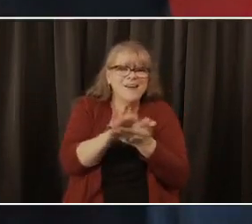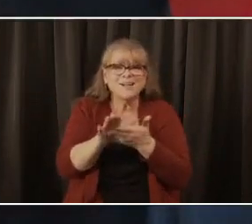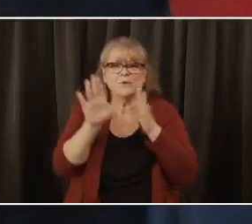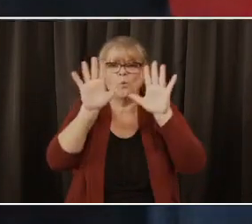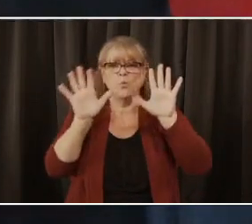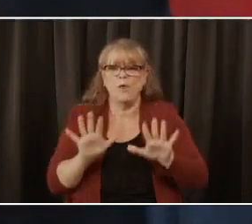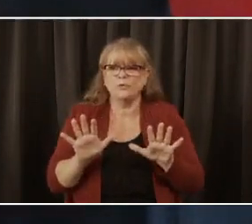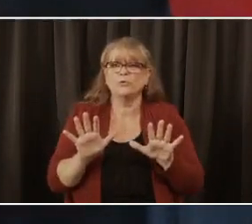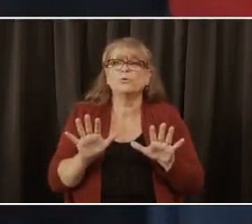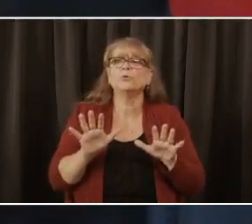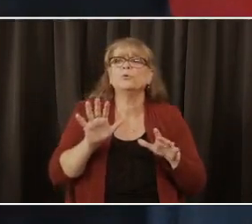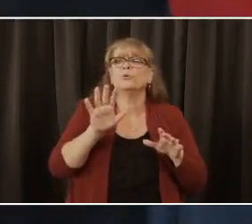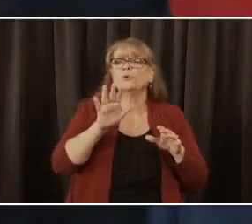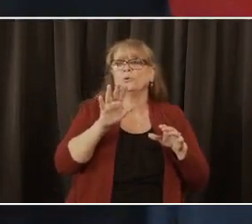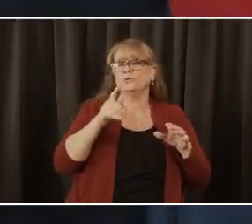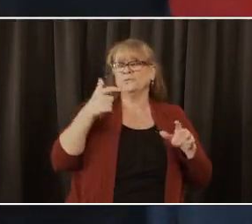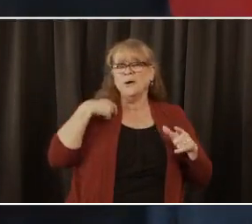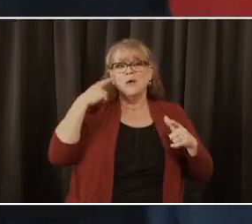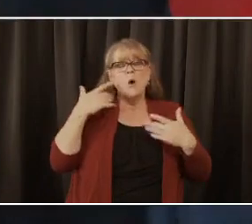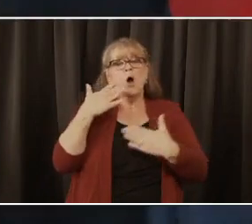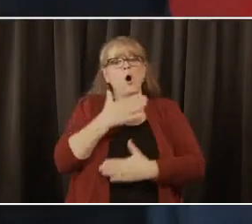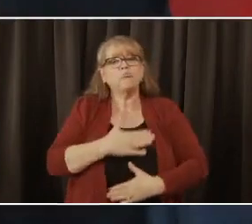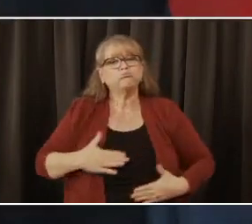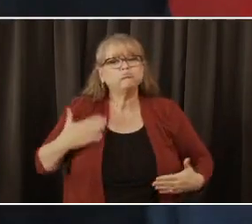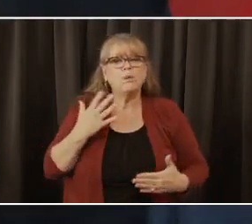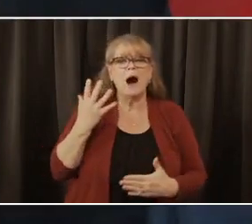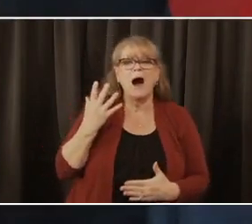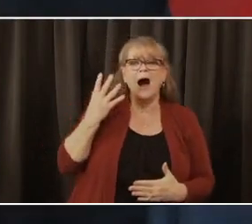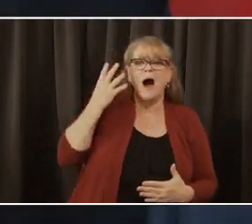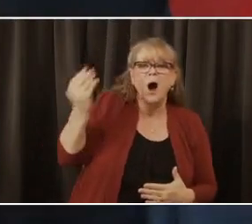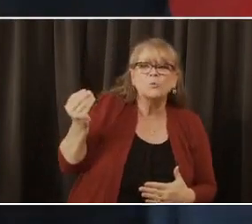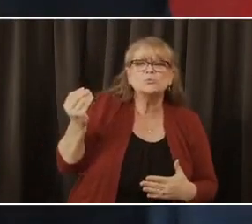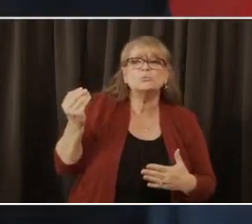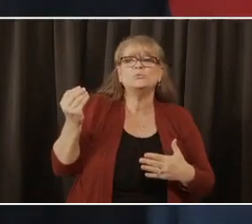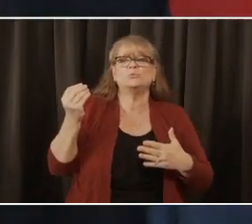early summer where we beat down case numbers and what a great way to recreate if you